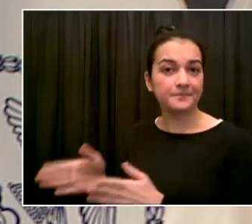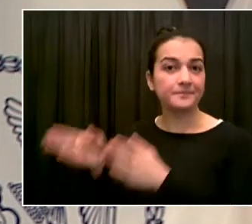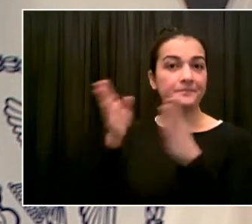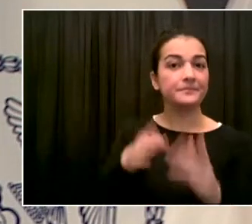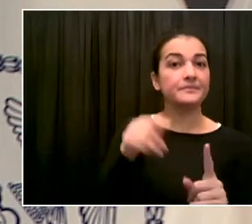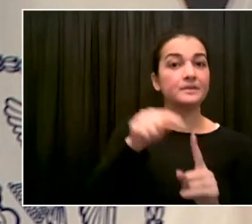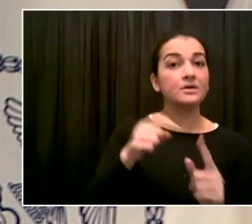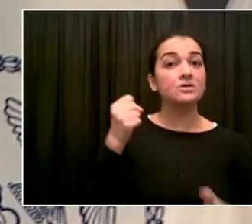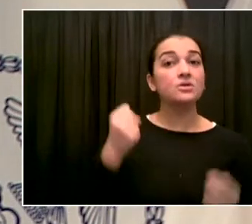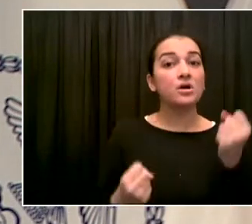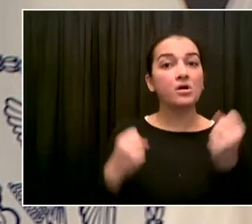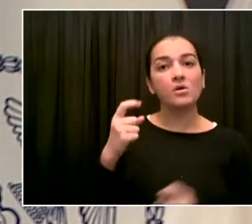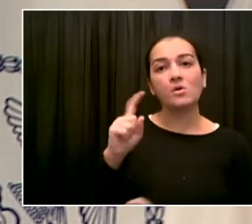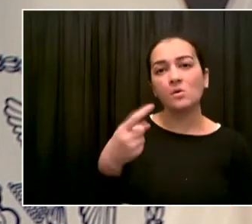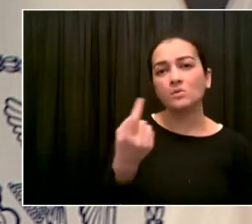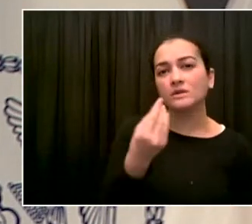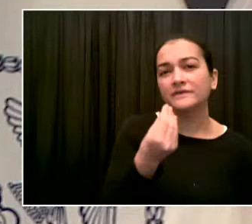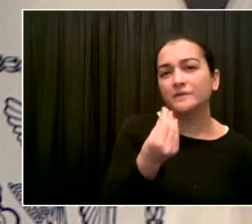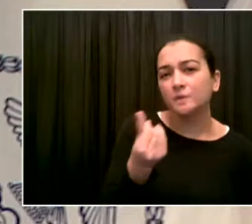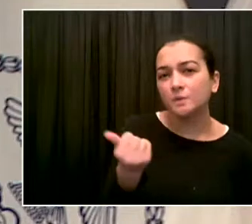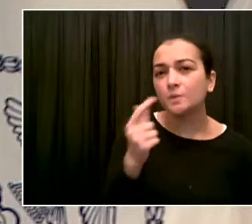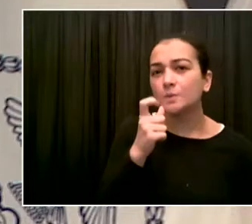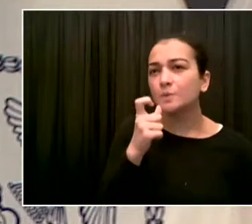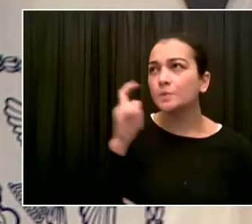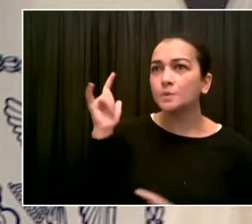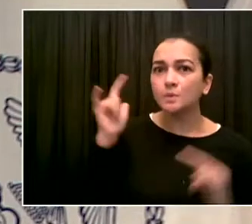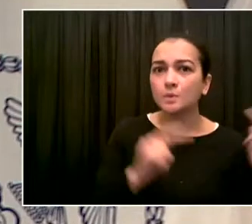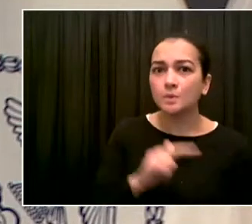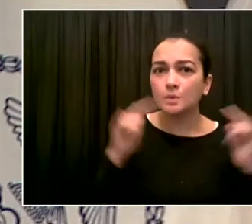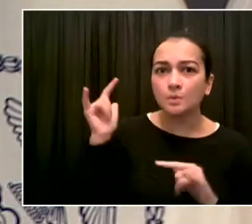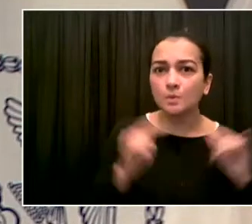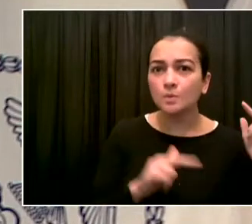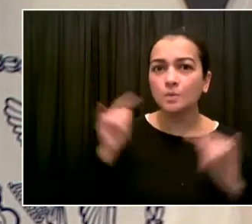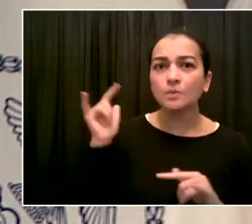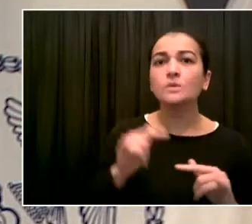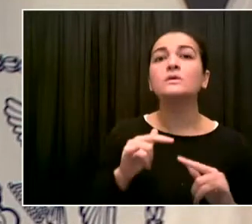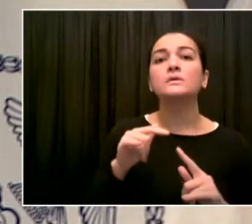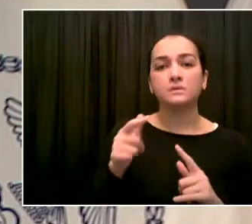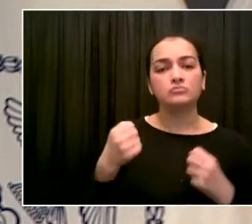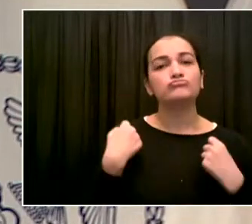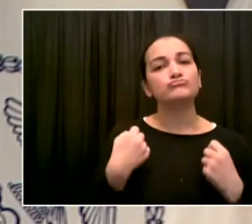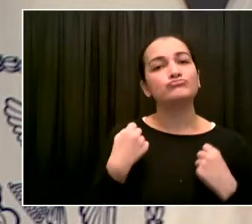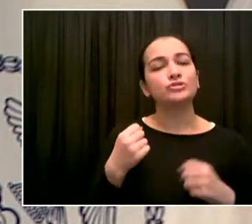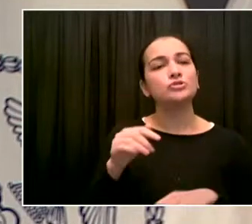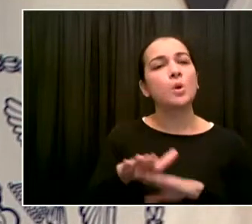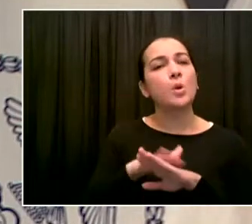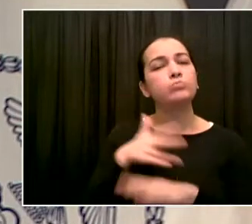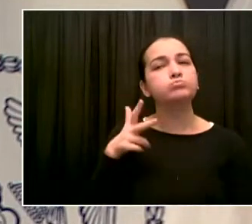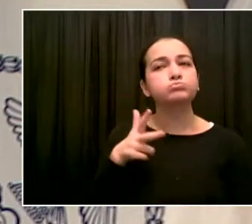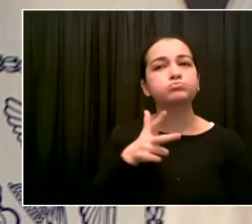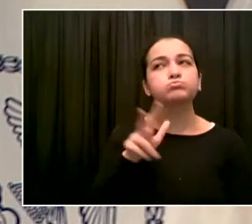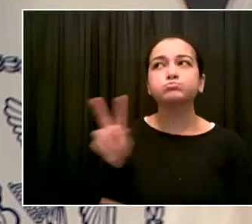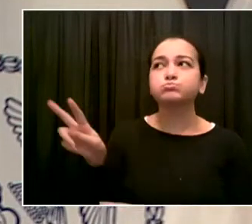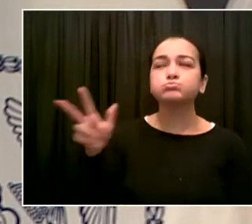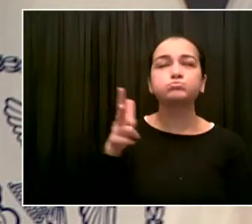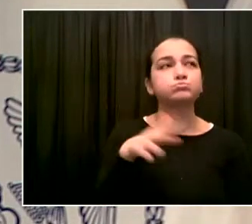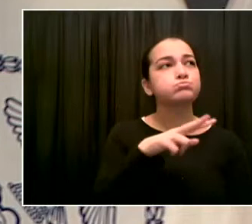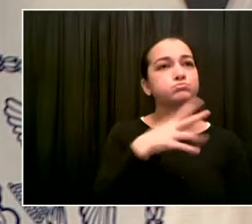TOURISTS AND FOR FOLKS COMING TO HAVE A SPECIAL EXPERIENCE AND IT'S VERY DIFREFENTHA TN ALLOWING CARS. IT IS SOMETHING